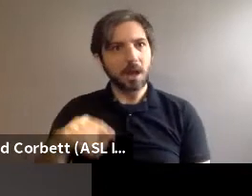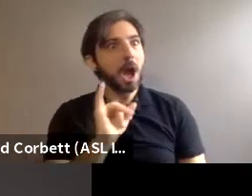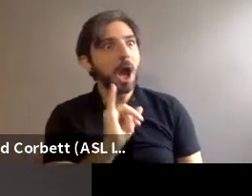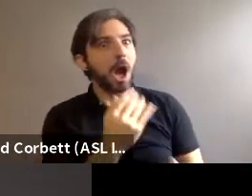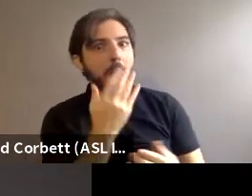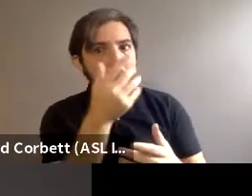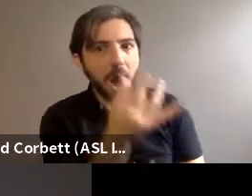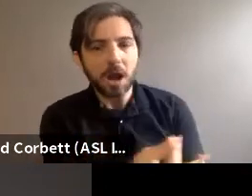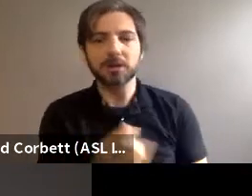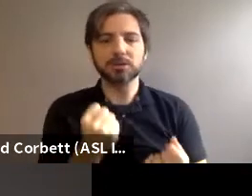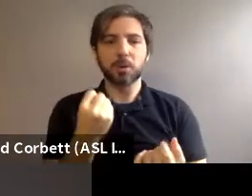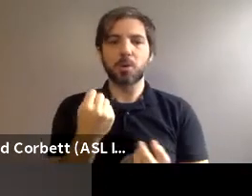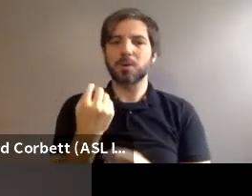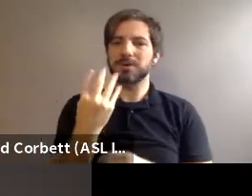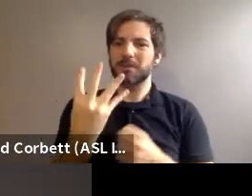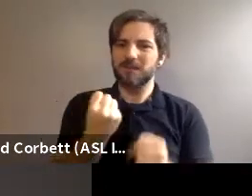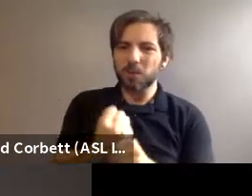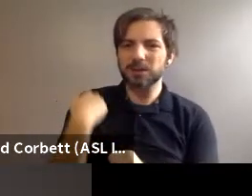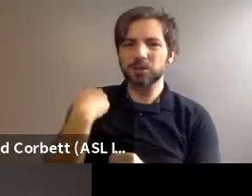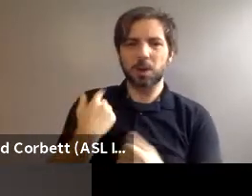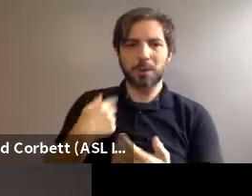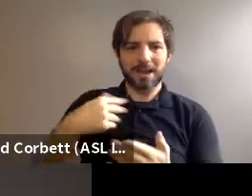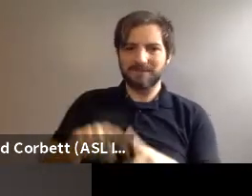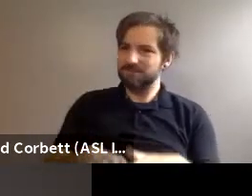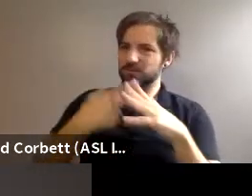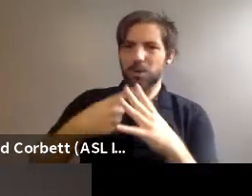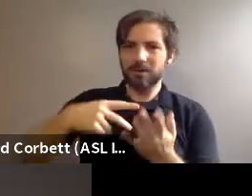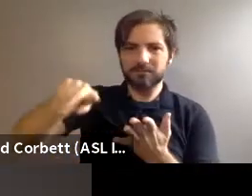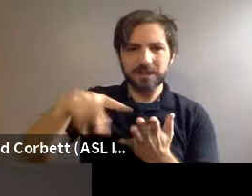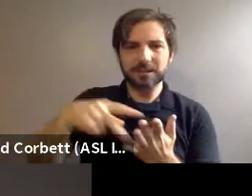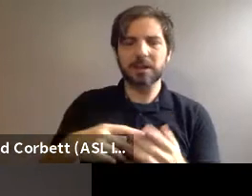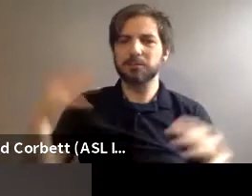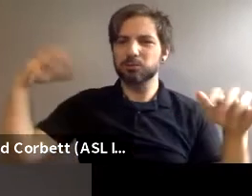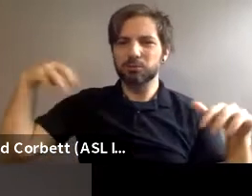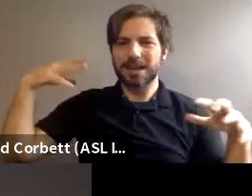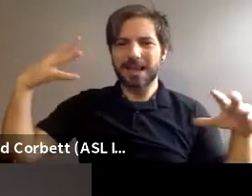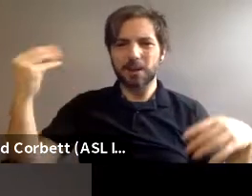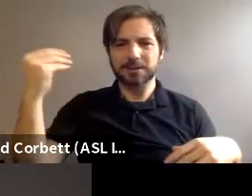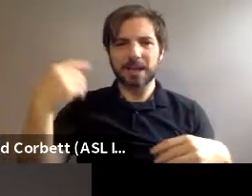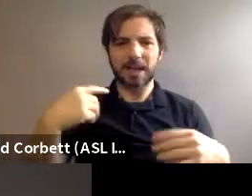years ago for a few dozen people on a rainy afternoon outside my friend Tom Ray's iconic